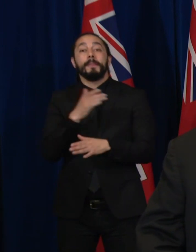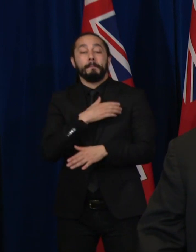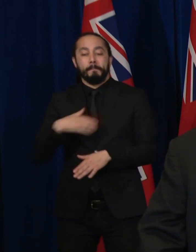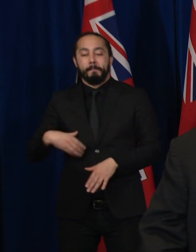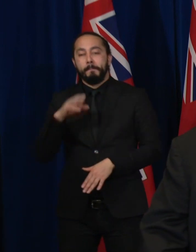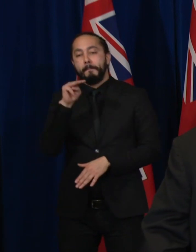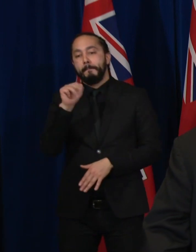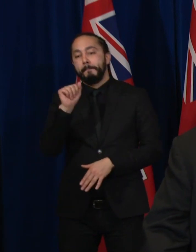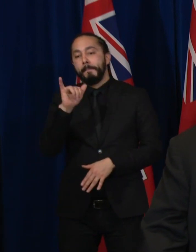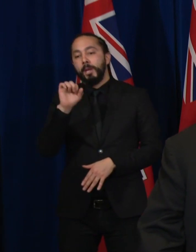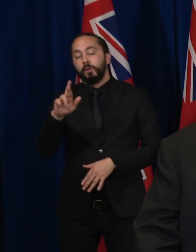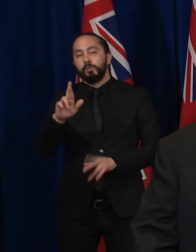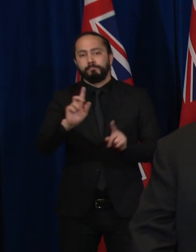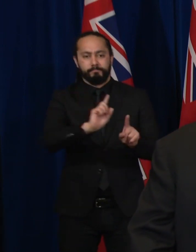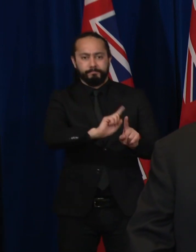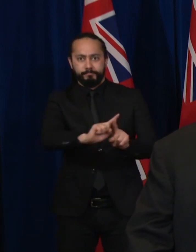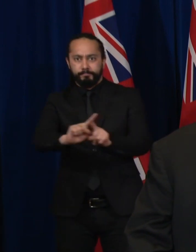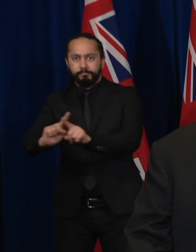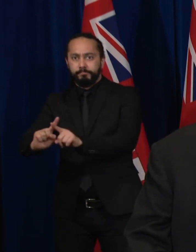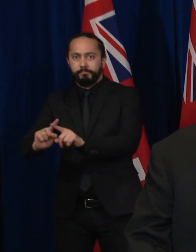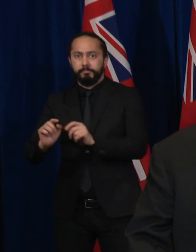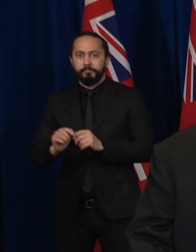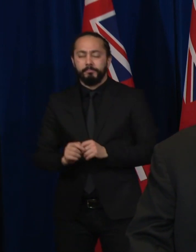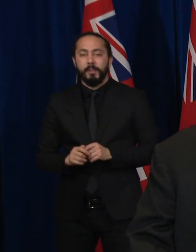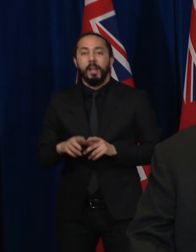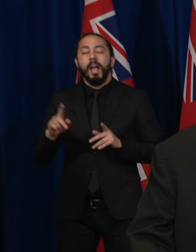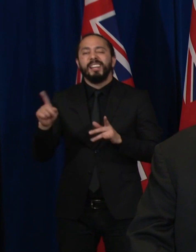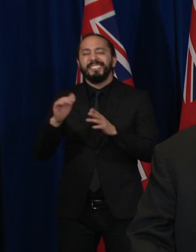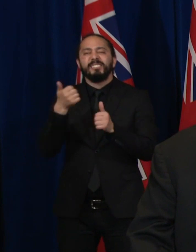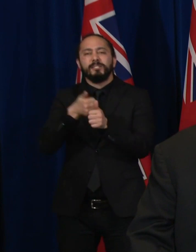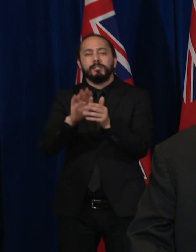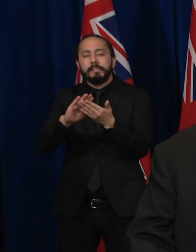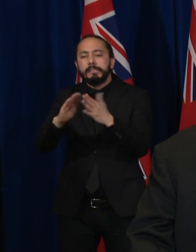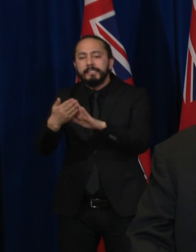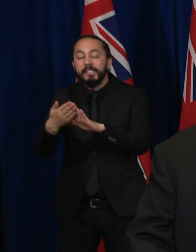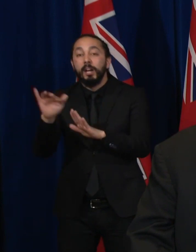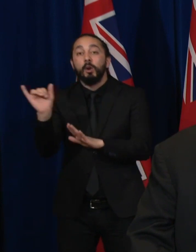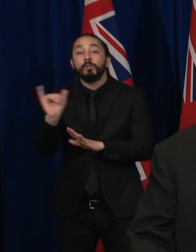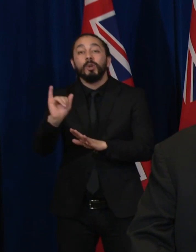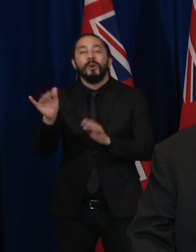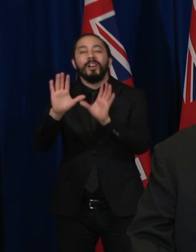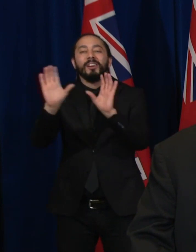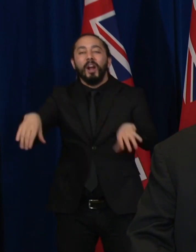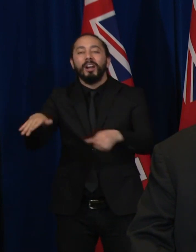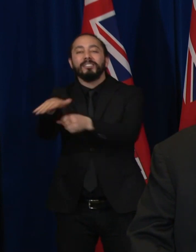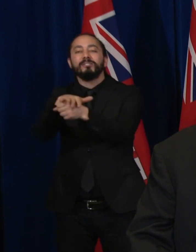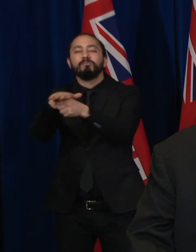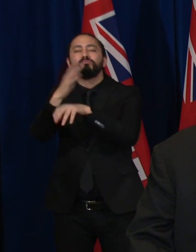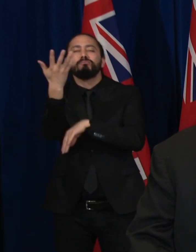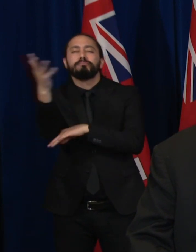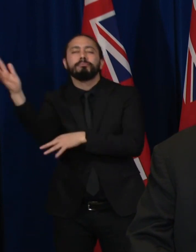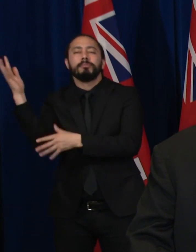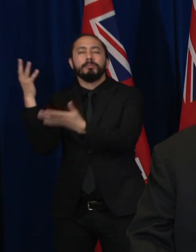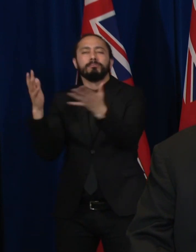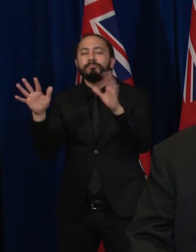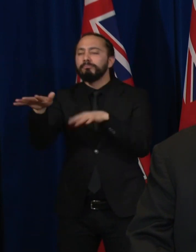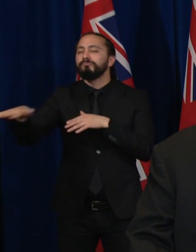the rural mayors and the wardens in municipalities, especially in cottage country, I've been getting a tremendous amount of calls from